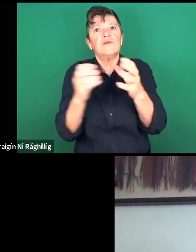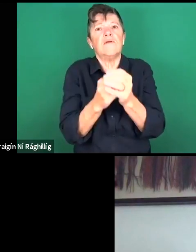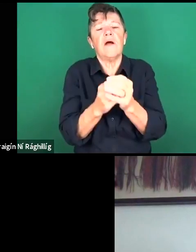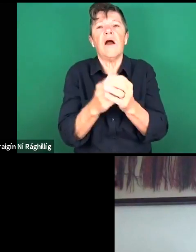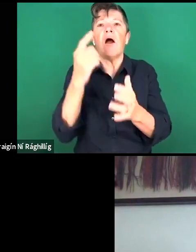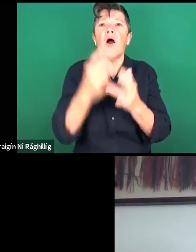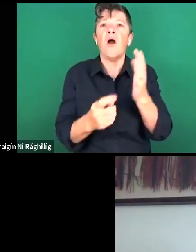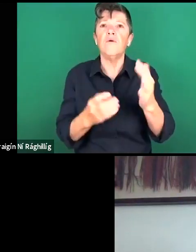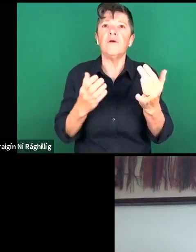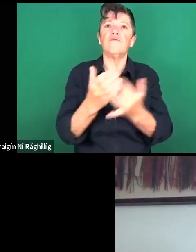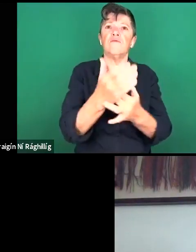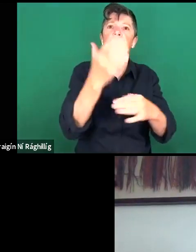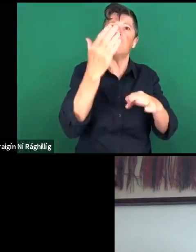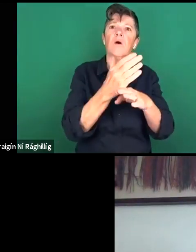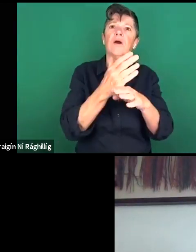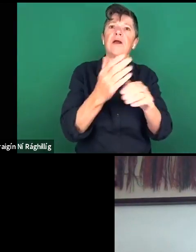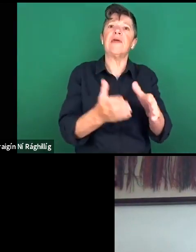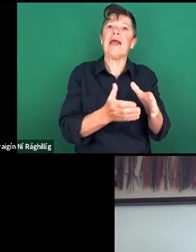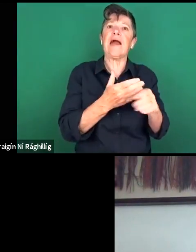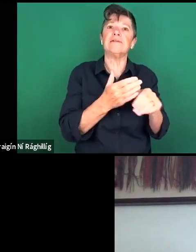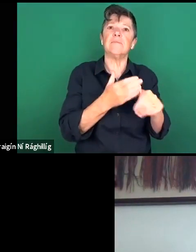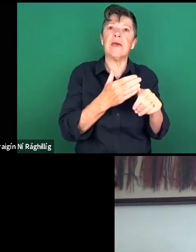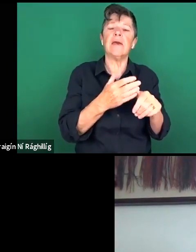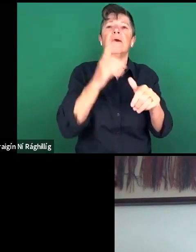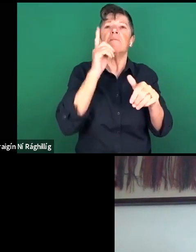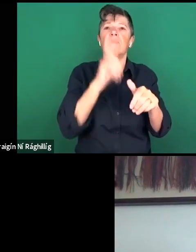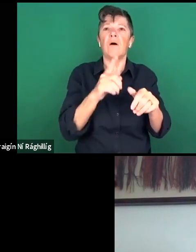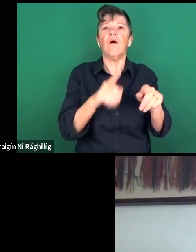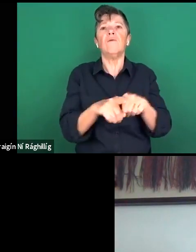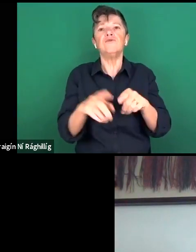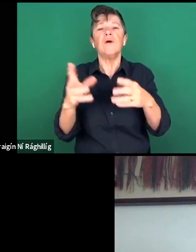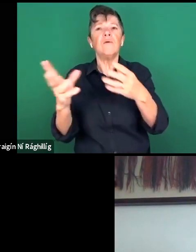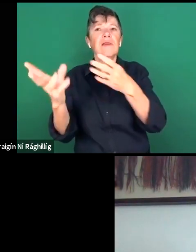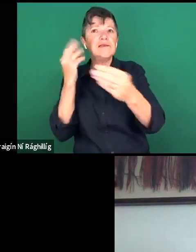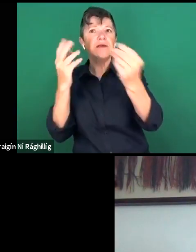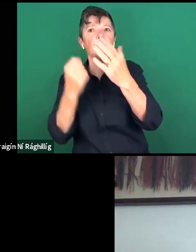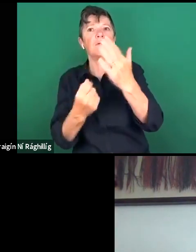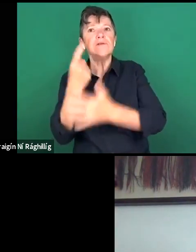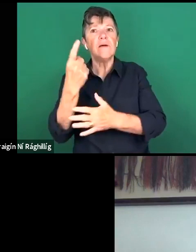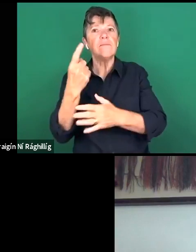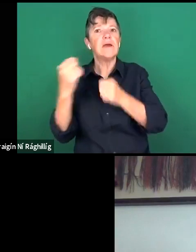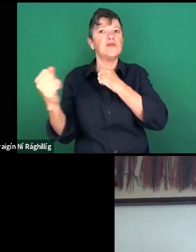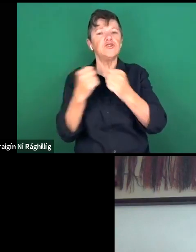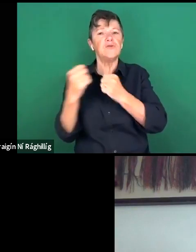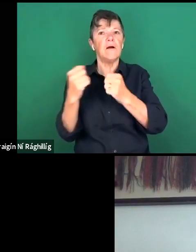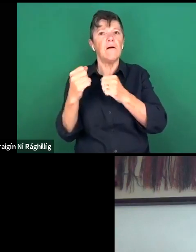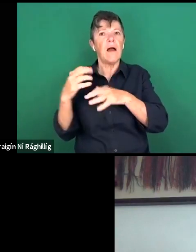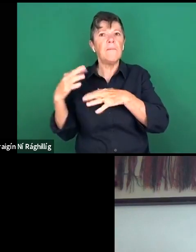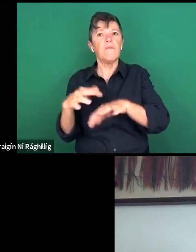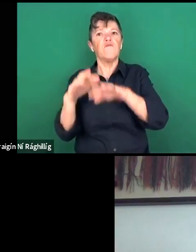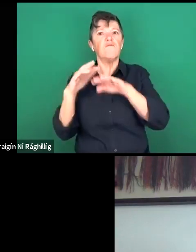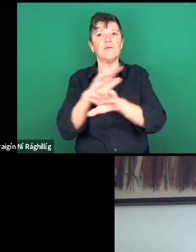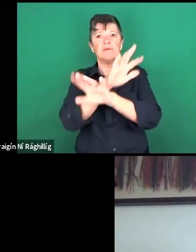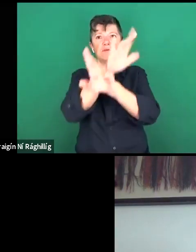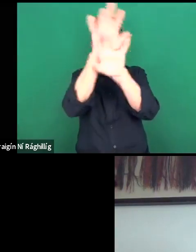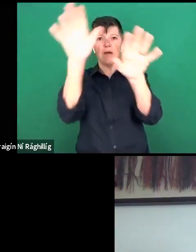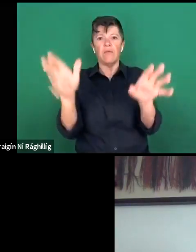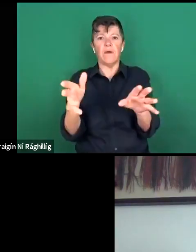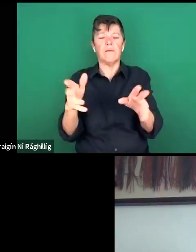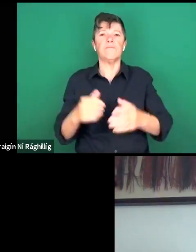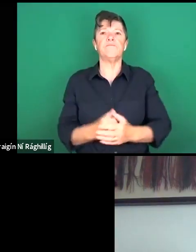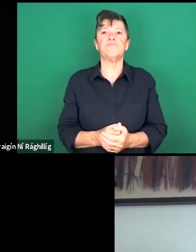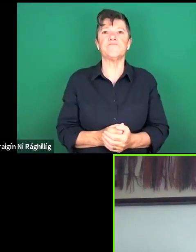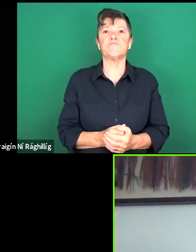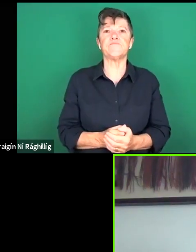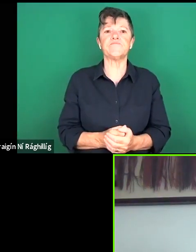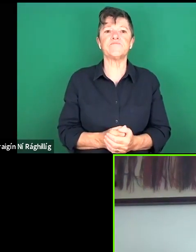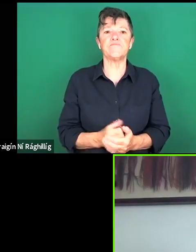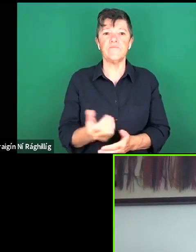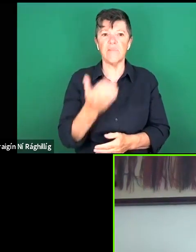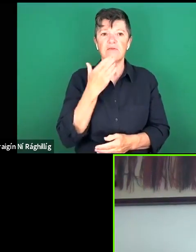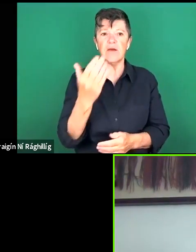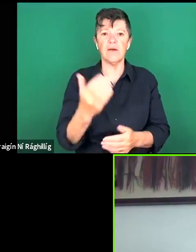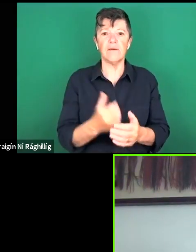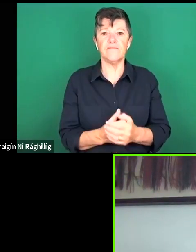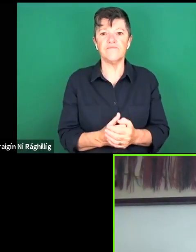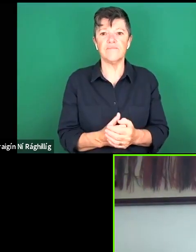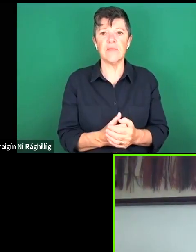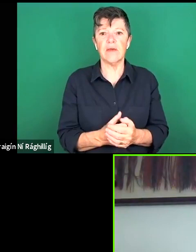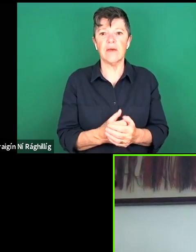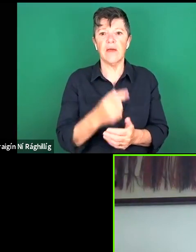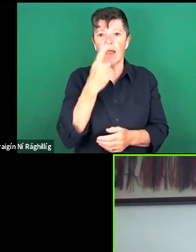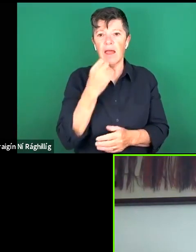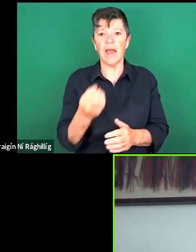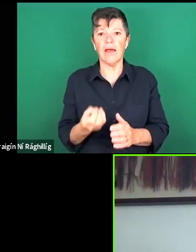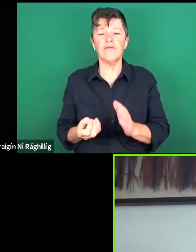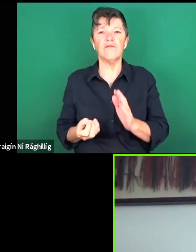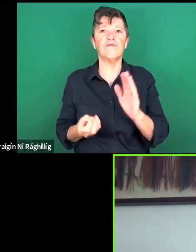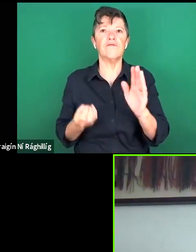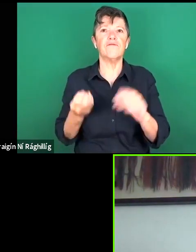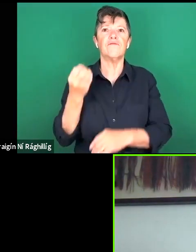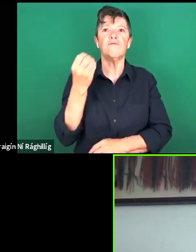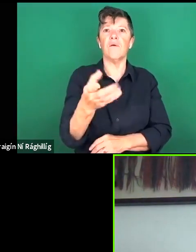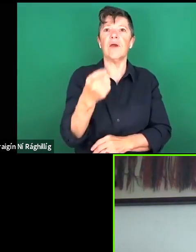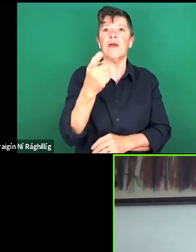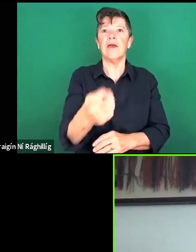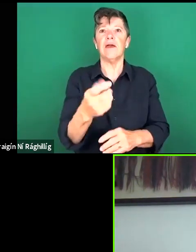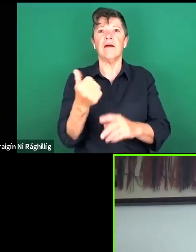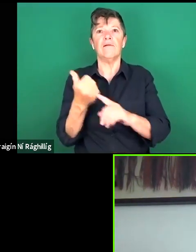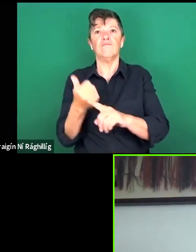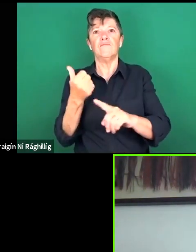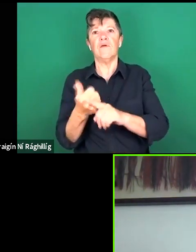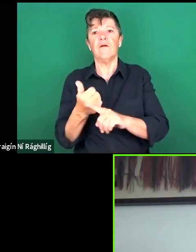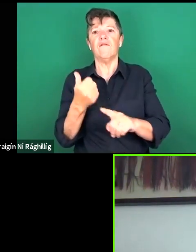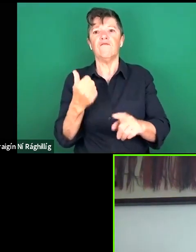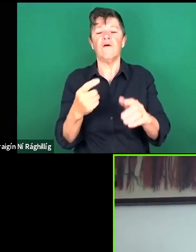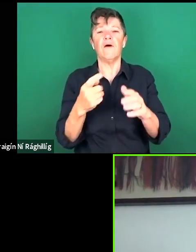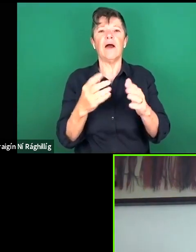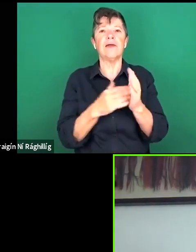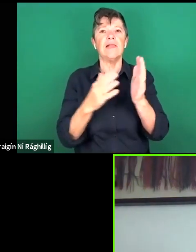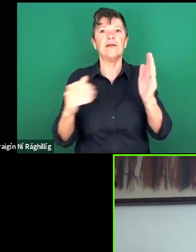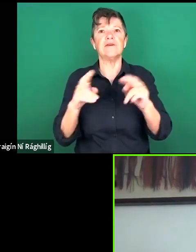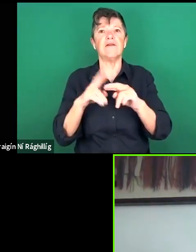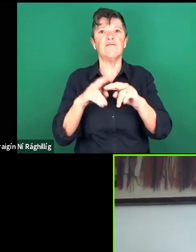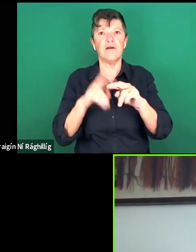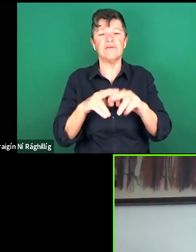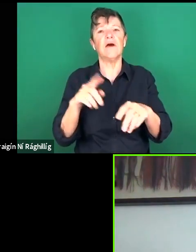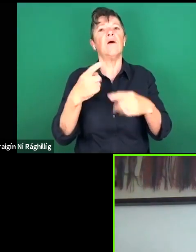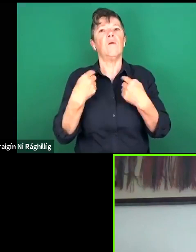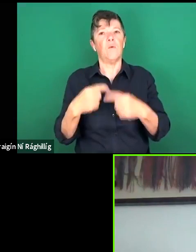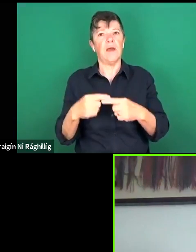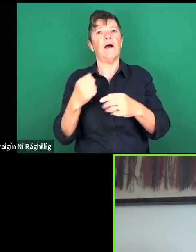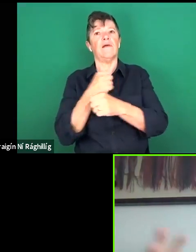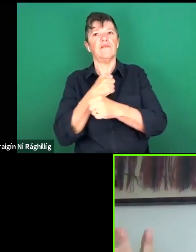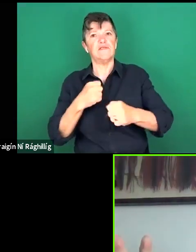being part of a social